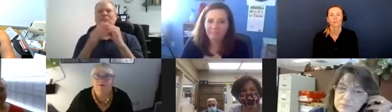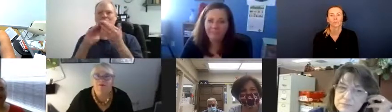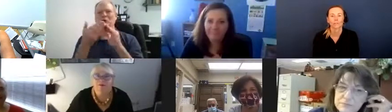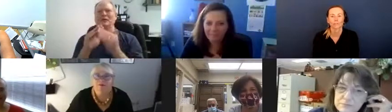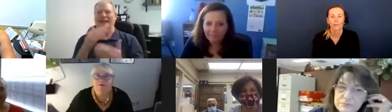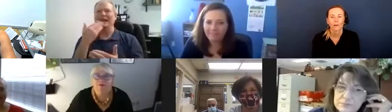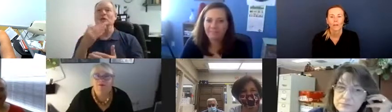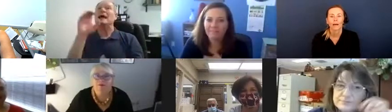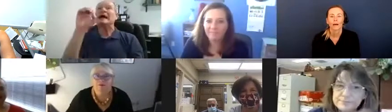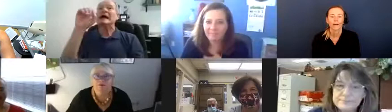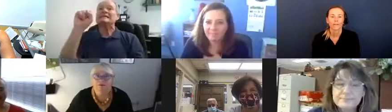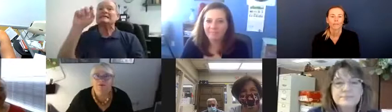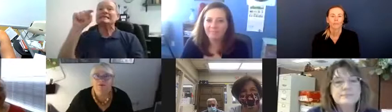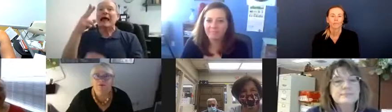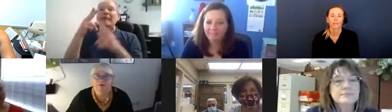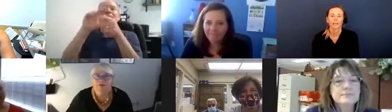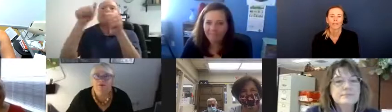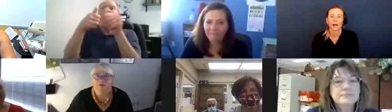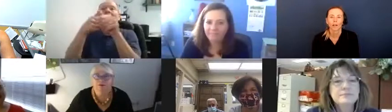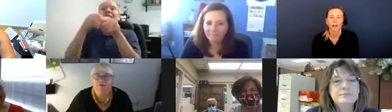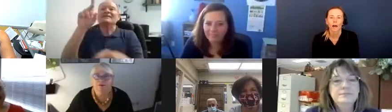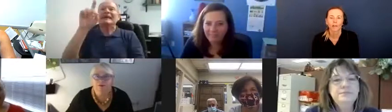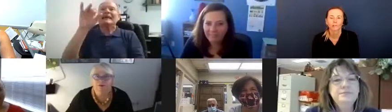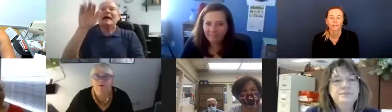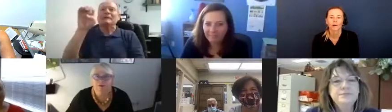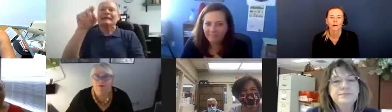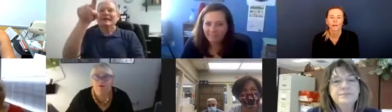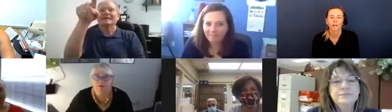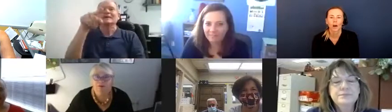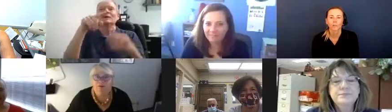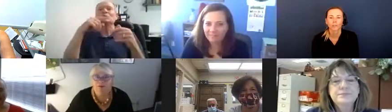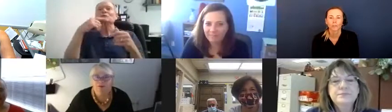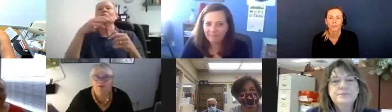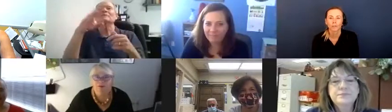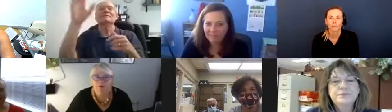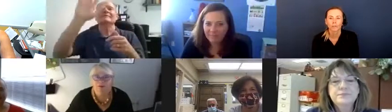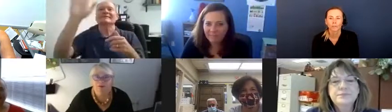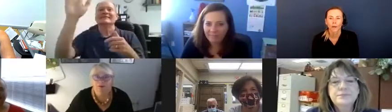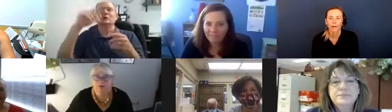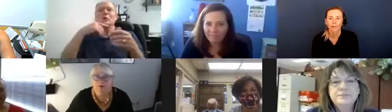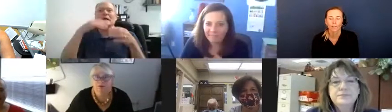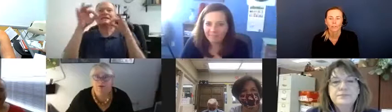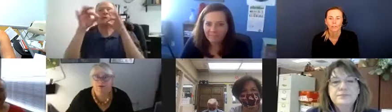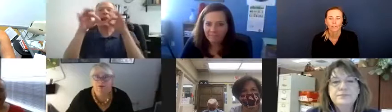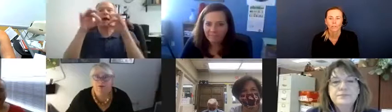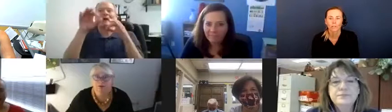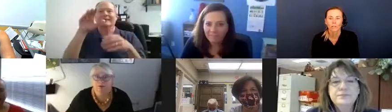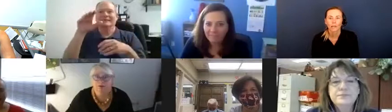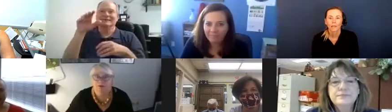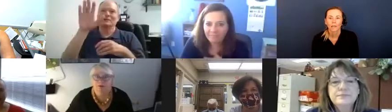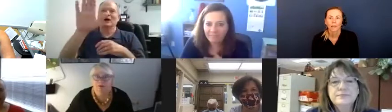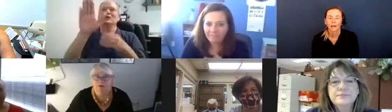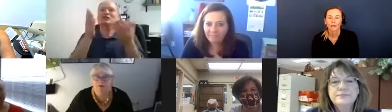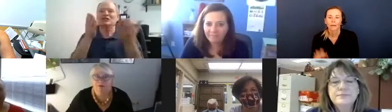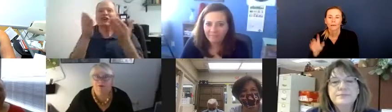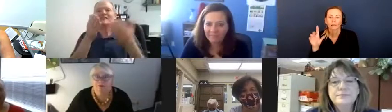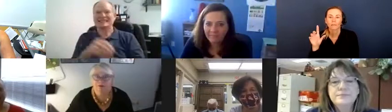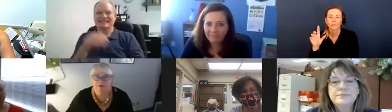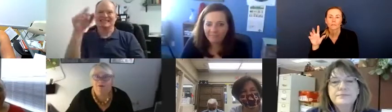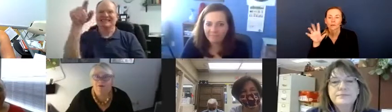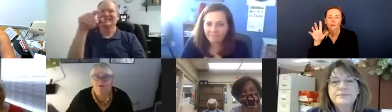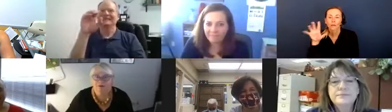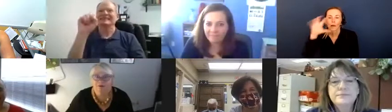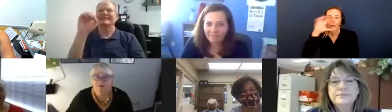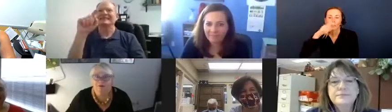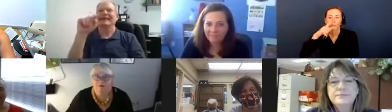You have helped the community. Seth is behind Debbie. Can you please explain more about your services?